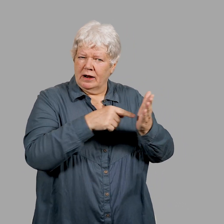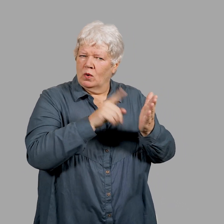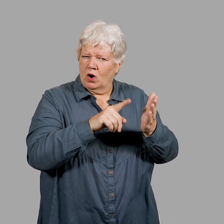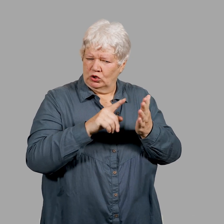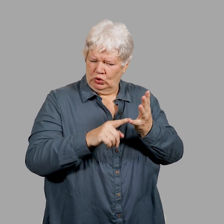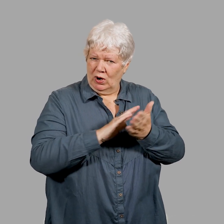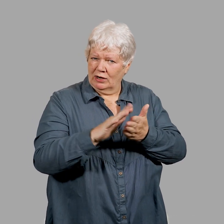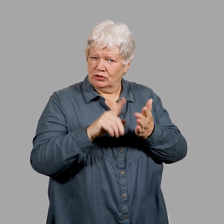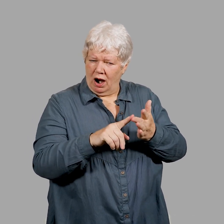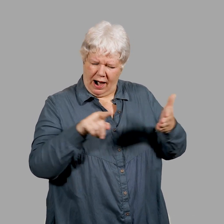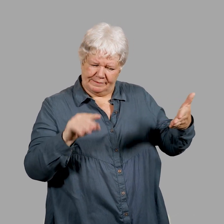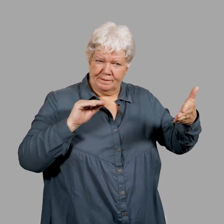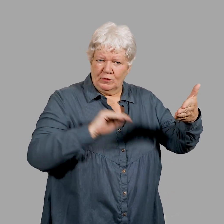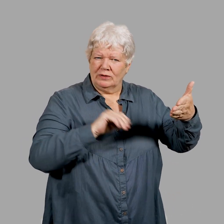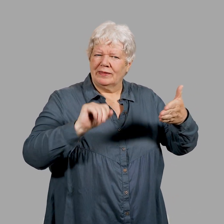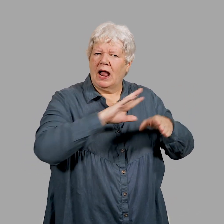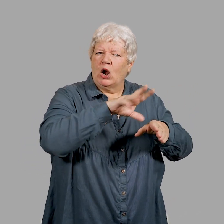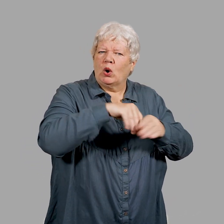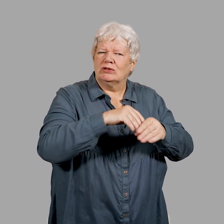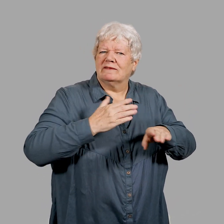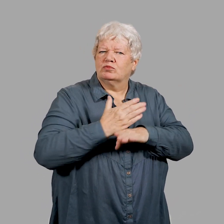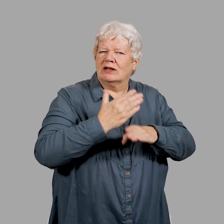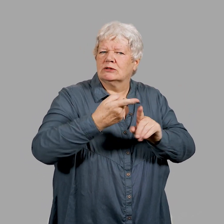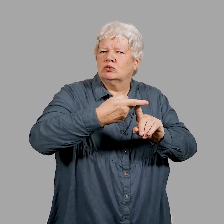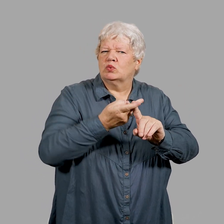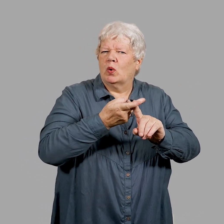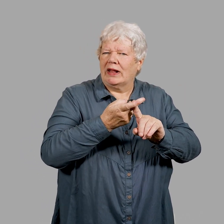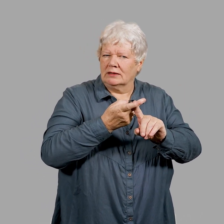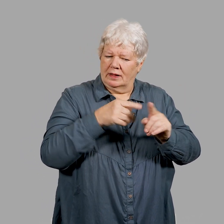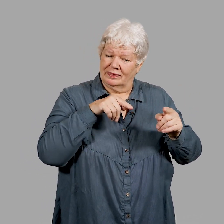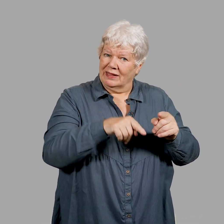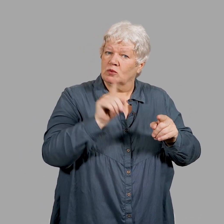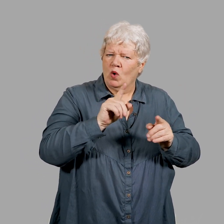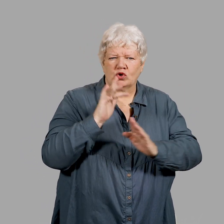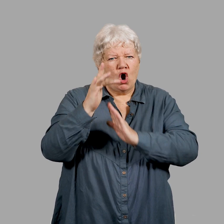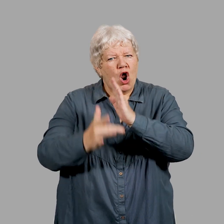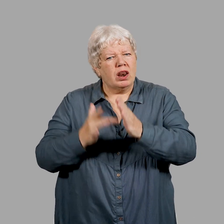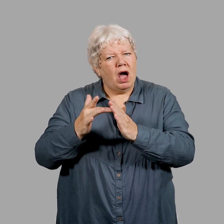to UHI’s Inclusive Practice Toolkit, an internal online resource